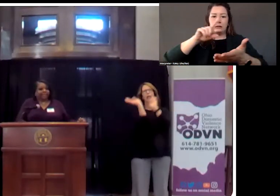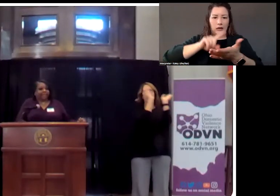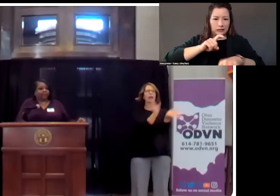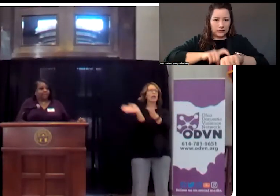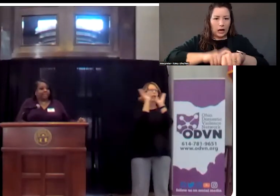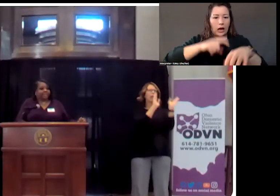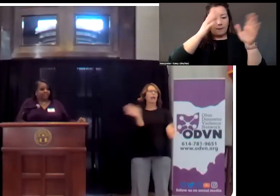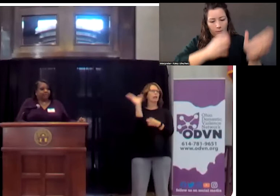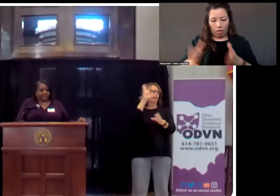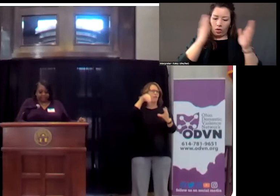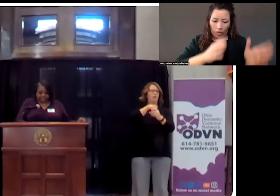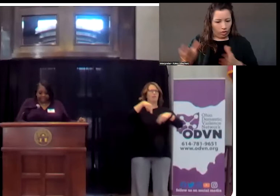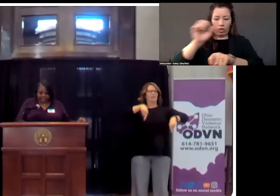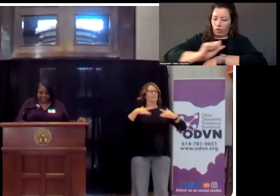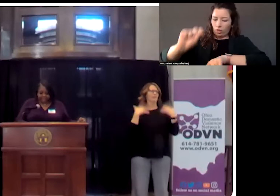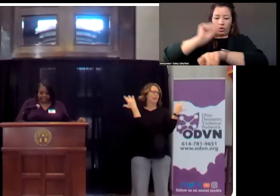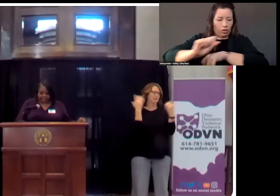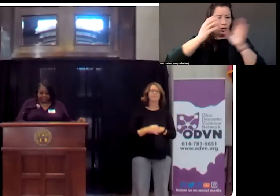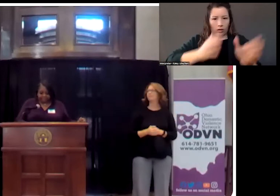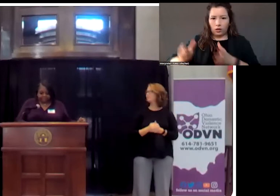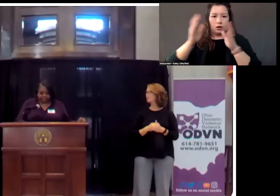that goes into an event like this.